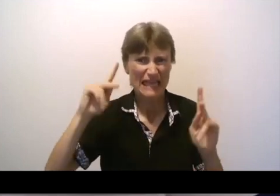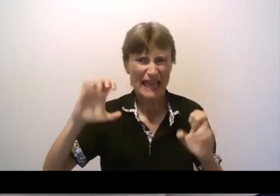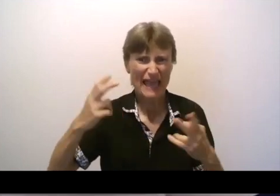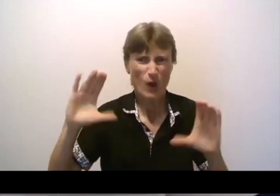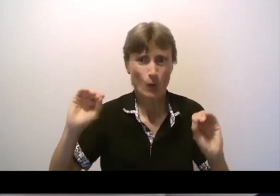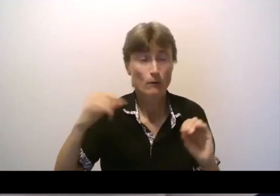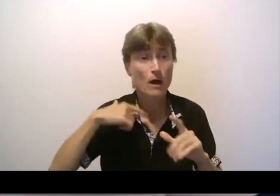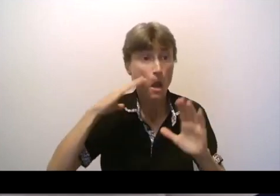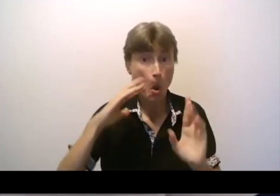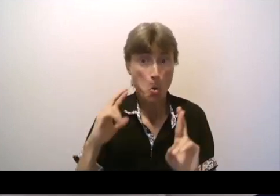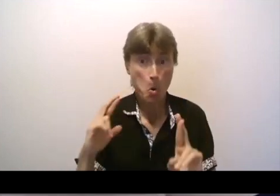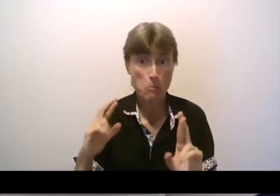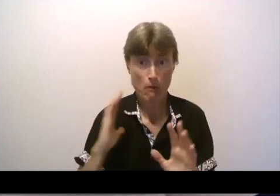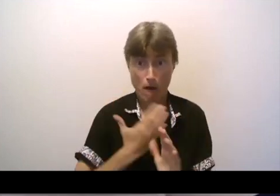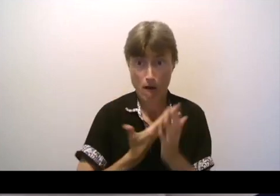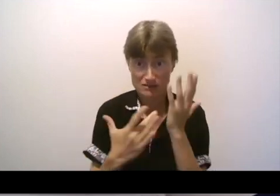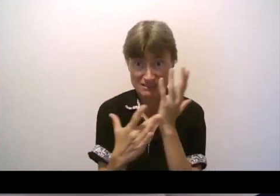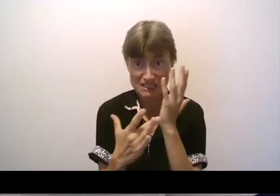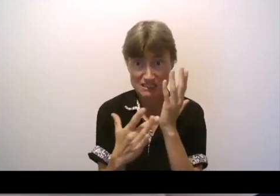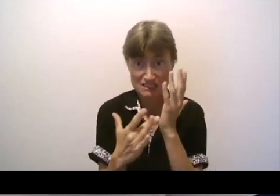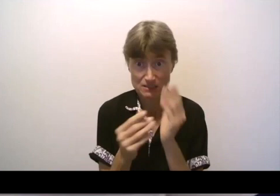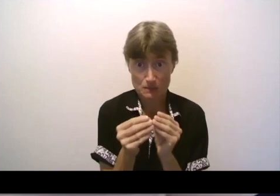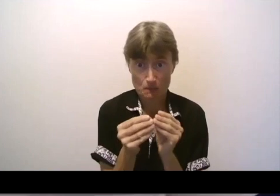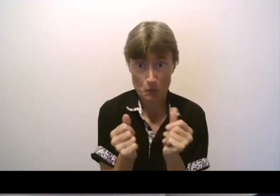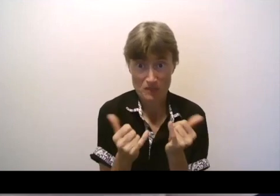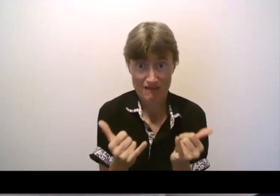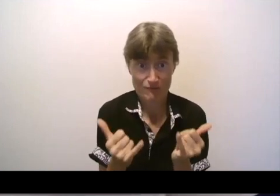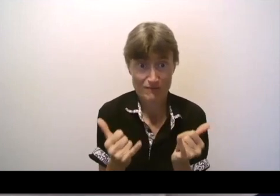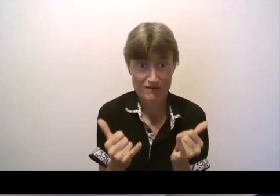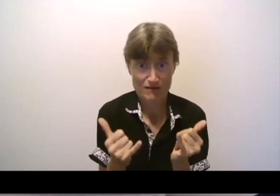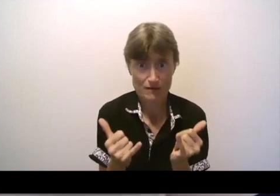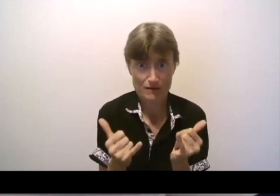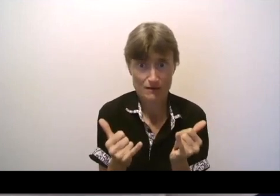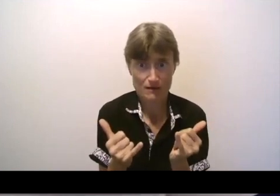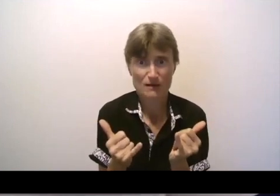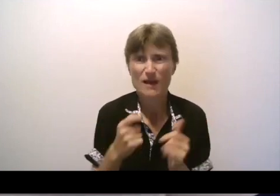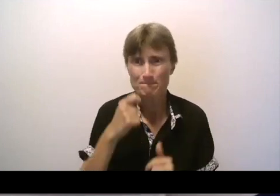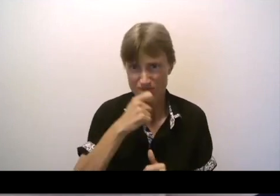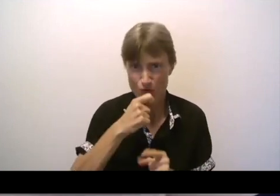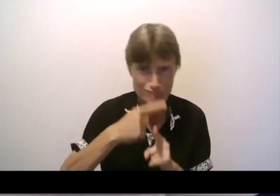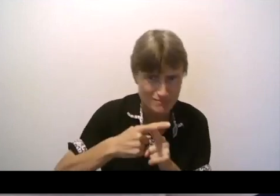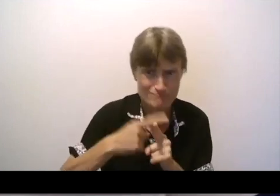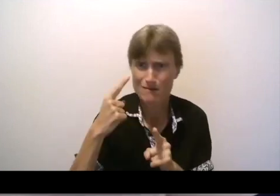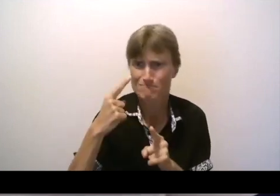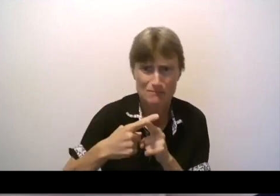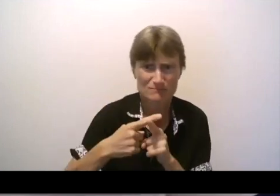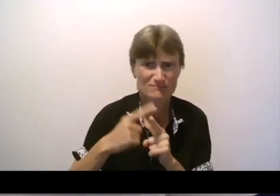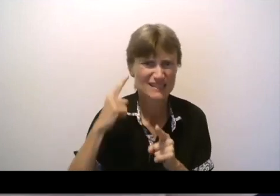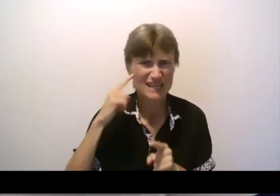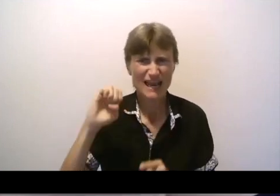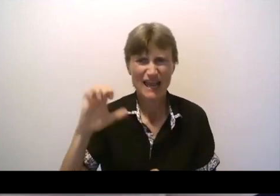sorted out um and now that i've now that i've said shutout of course